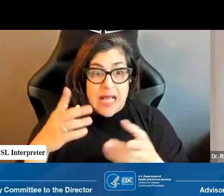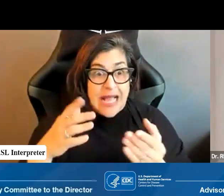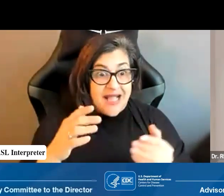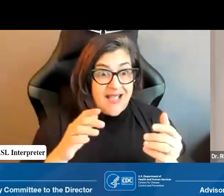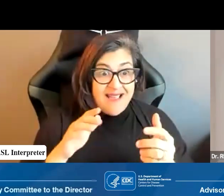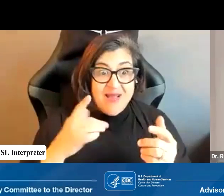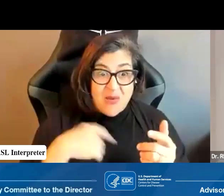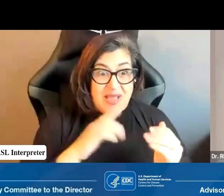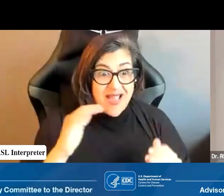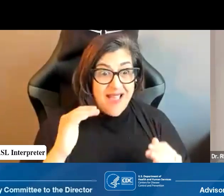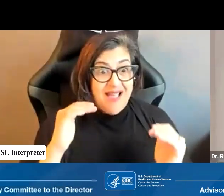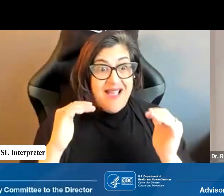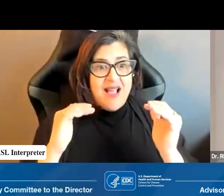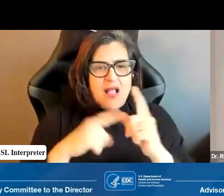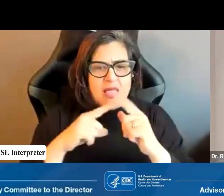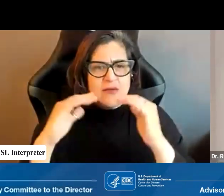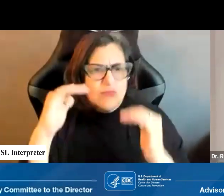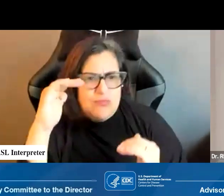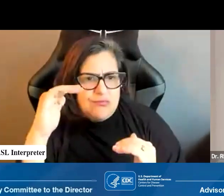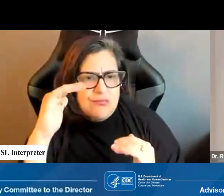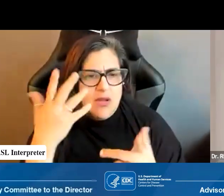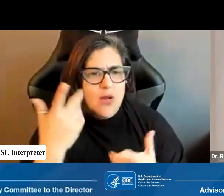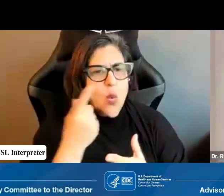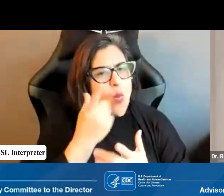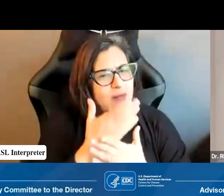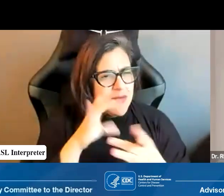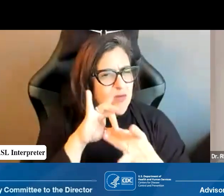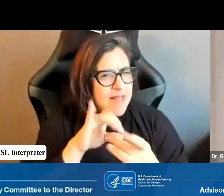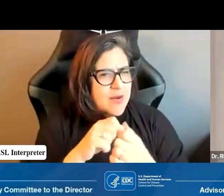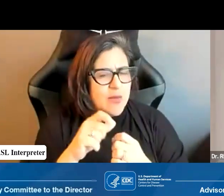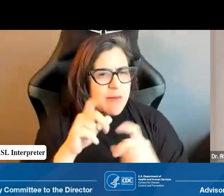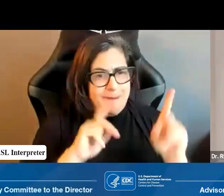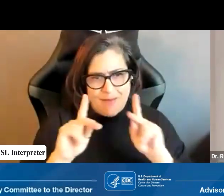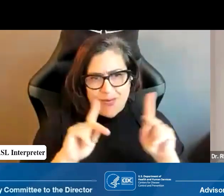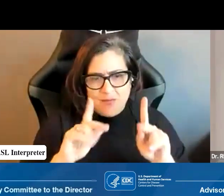So whenever there's personnel change, but especially any positions of authority